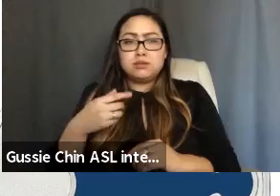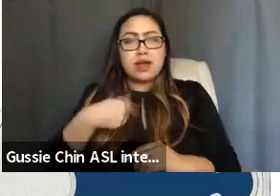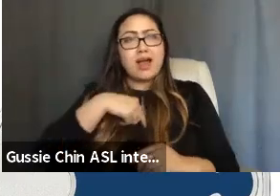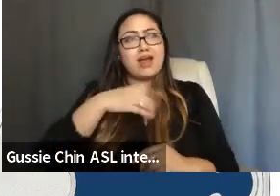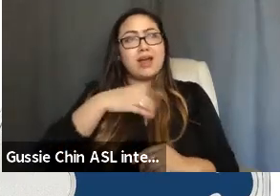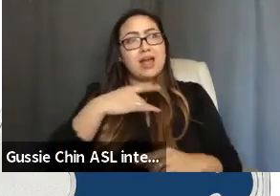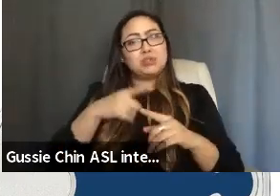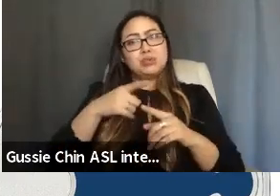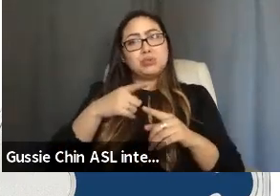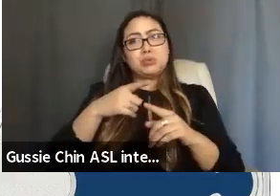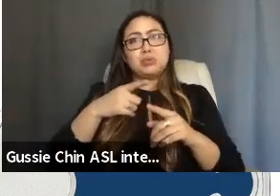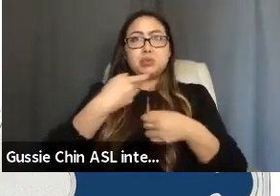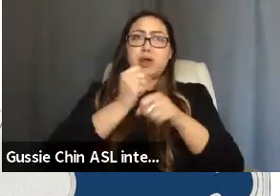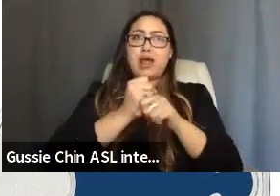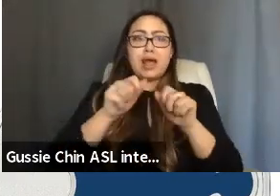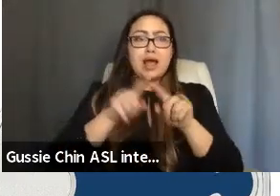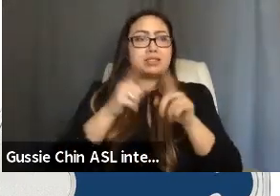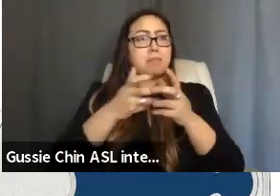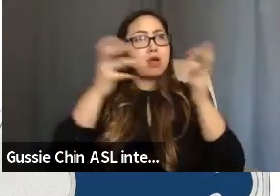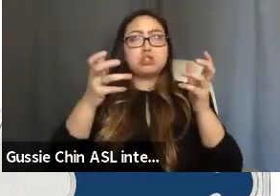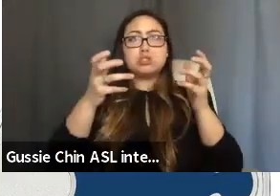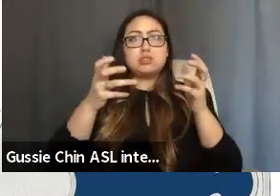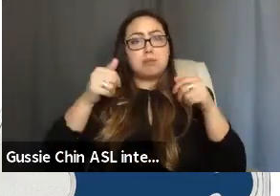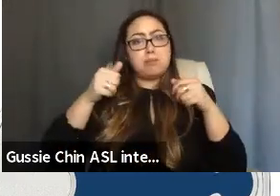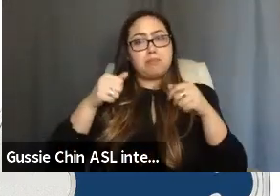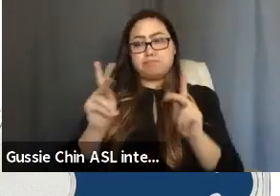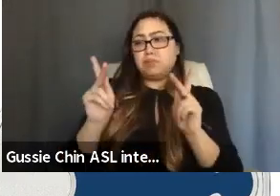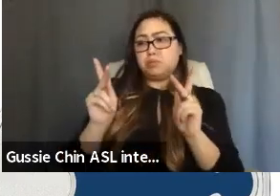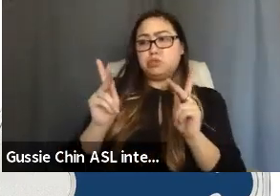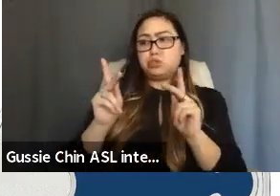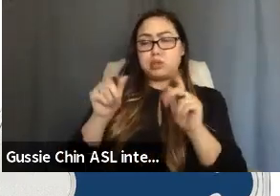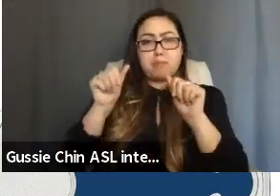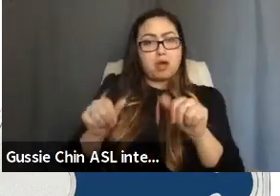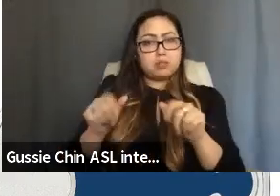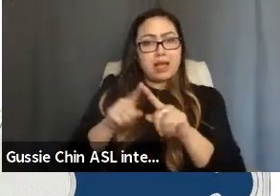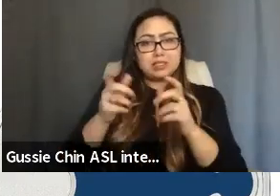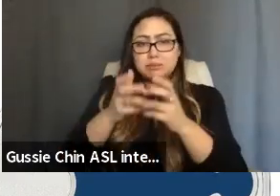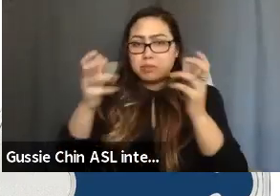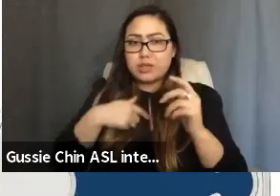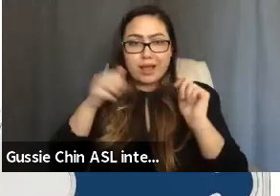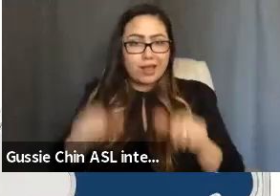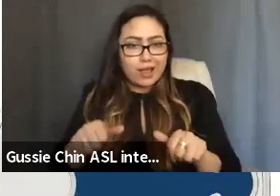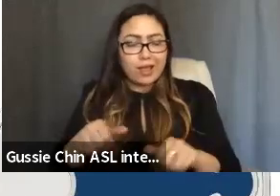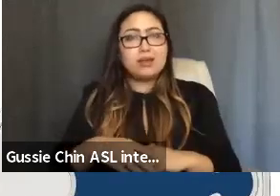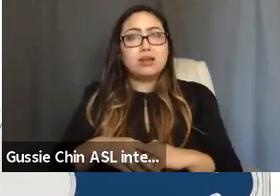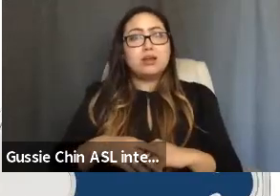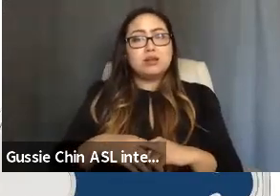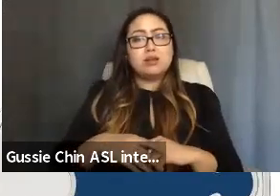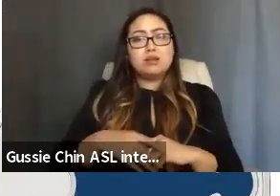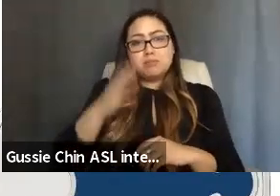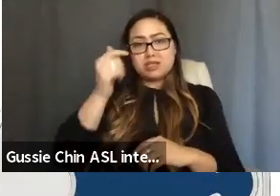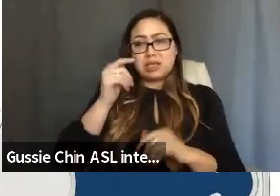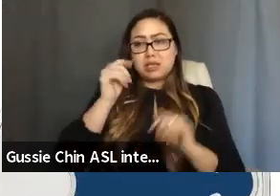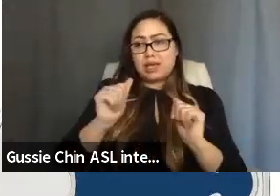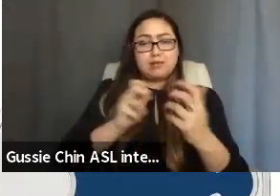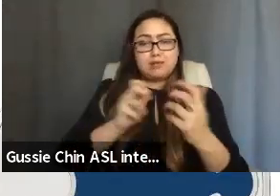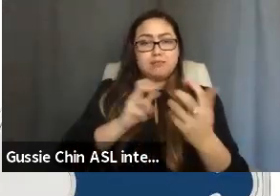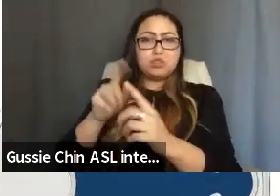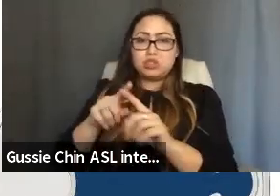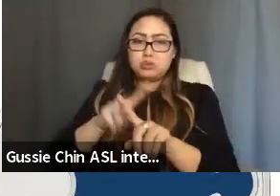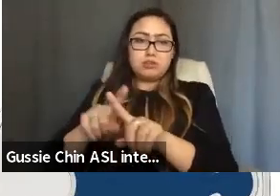because then when those seeds come up, you can harvest as many places as presented themselves.